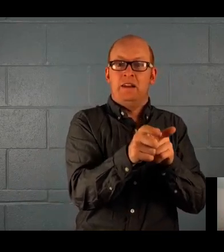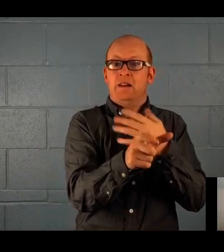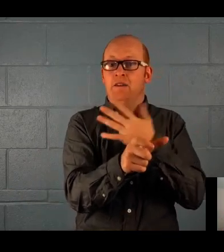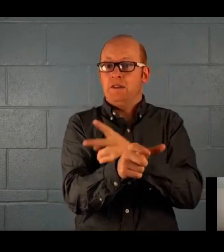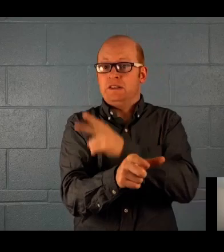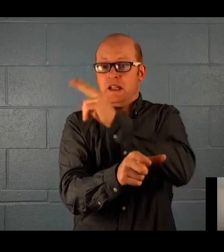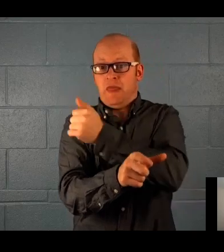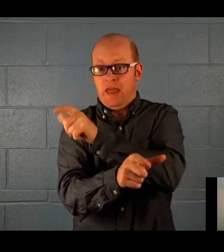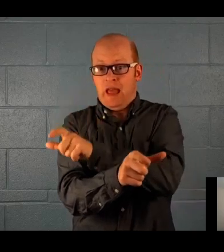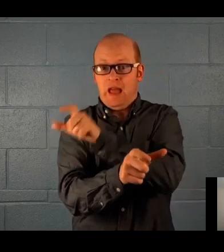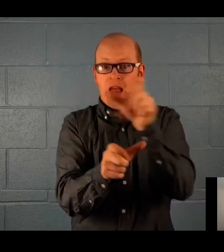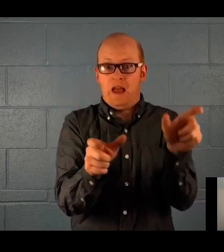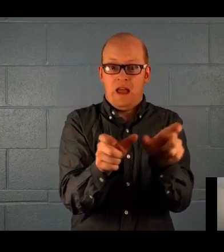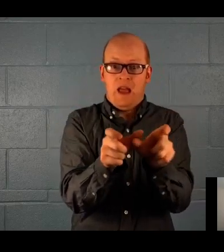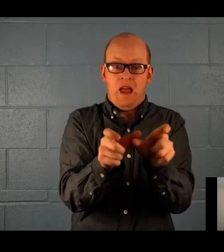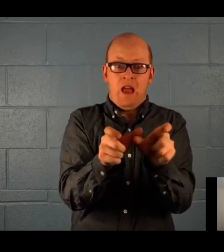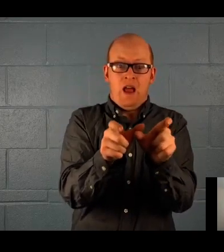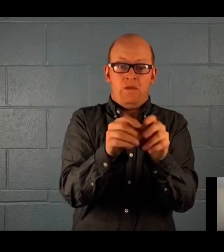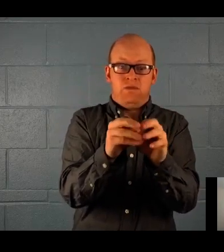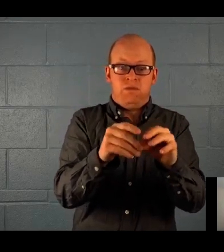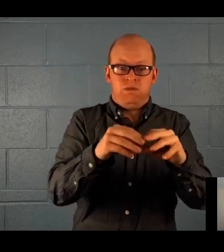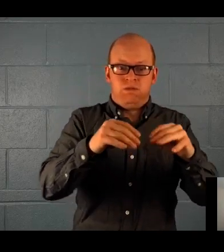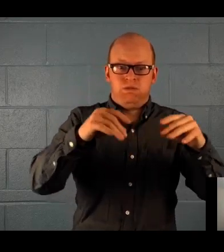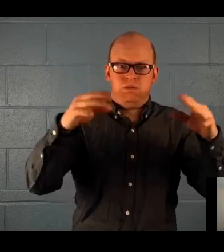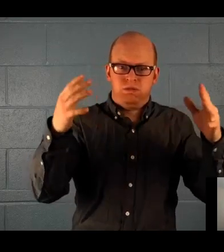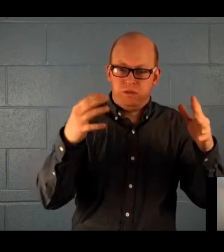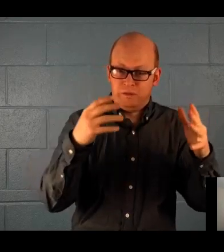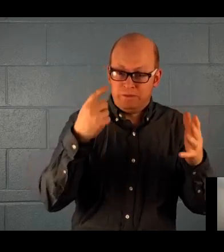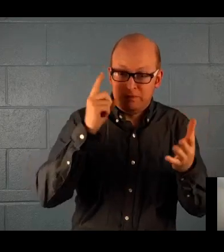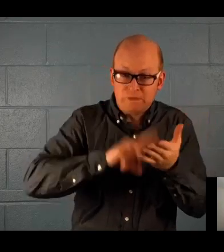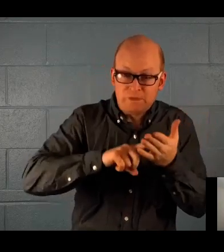with that recombination event. And so we did a variety of experiments